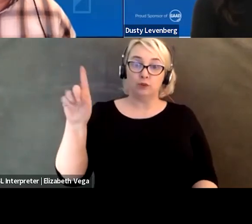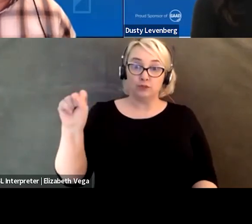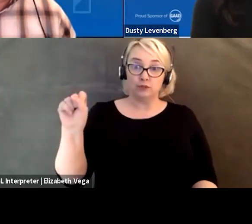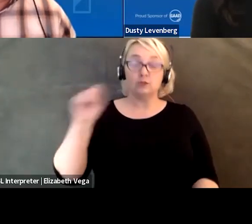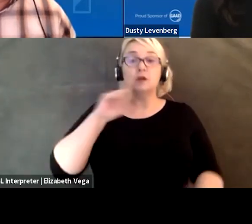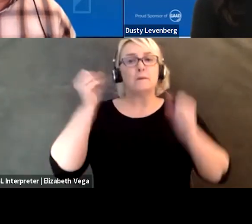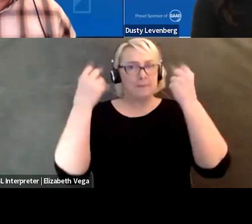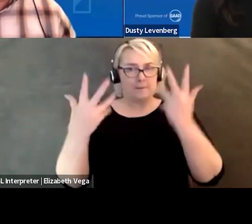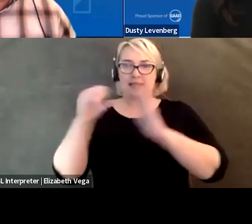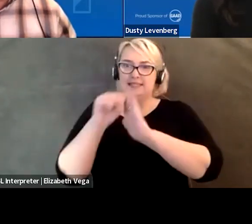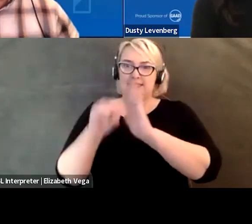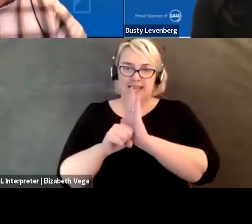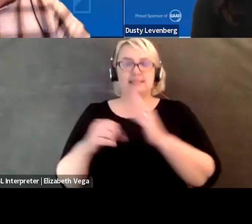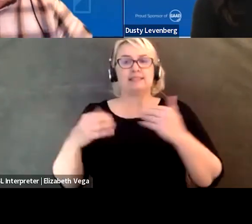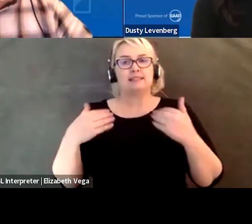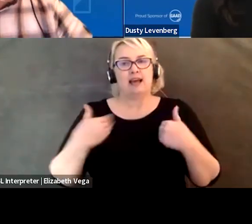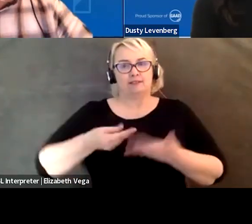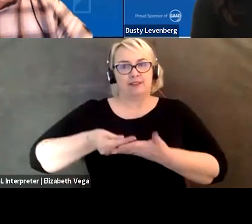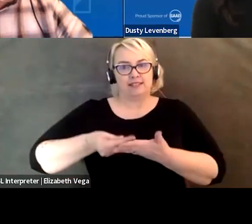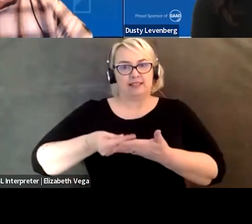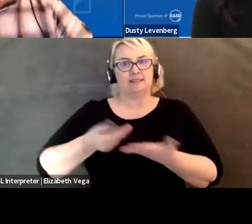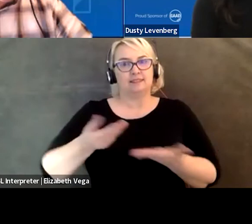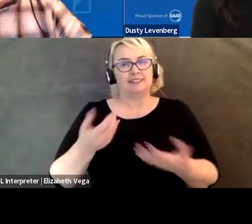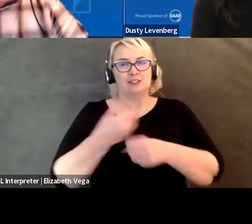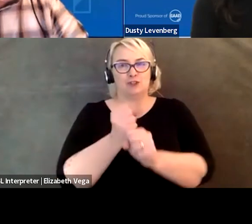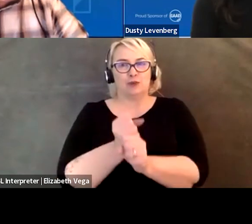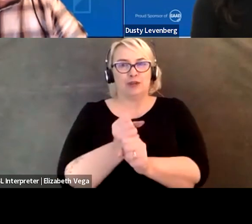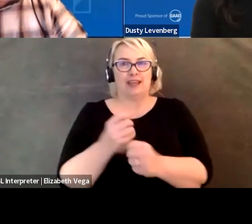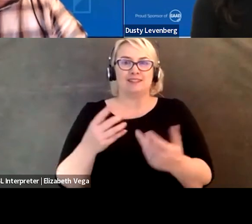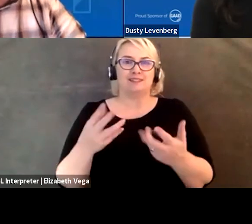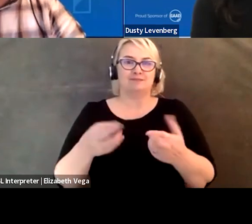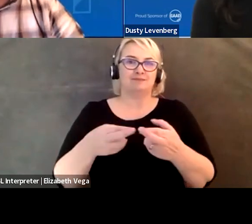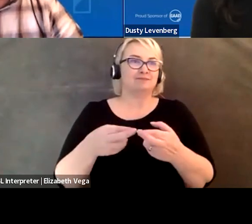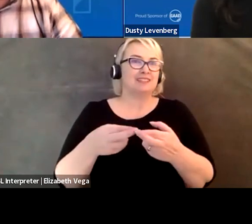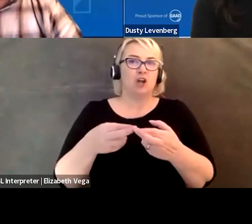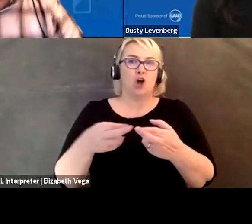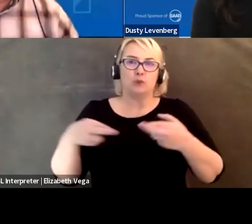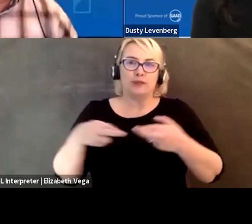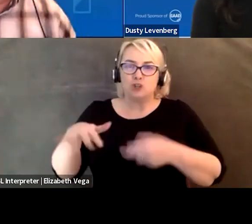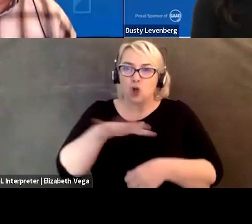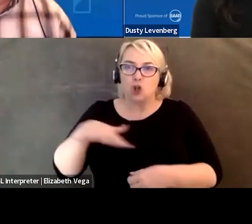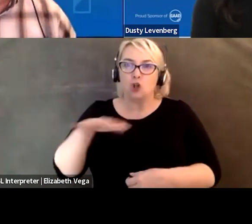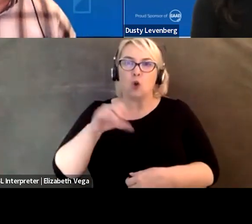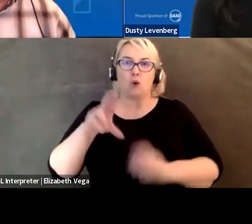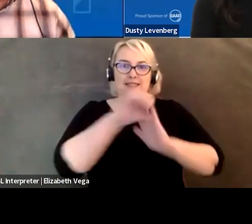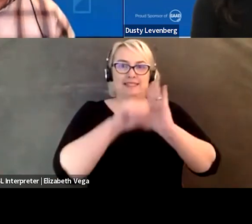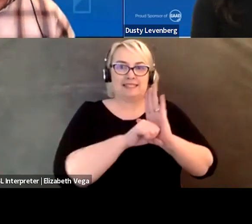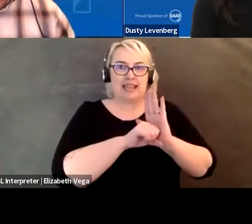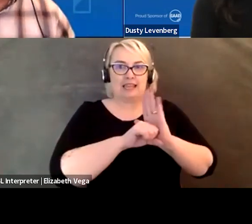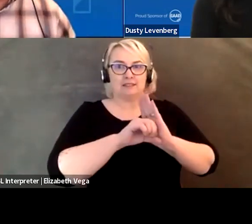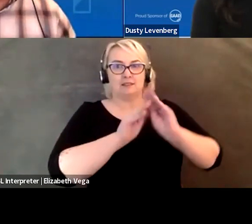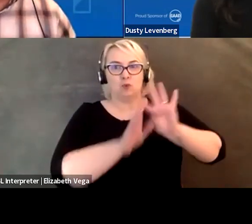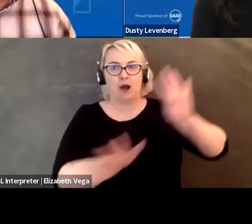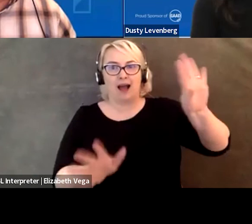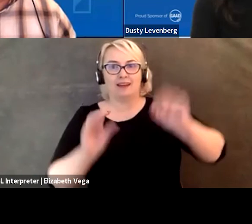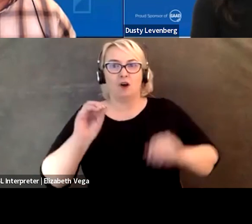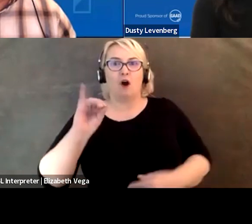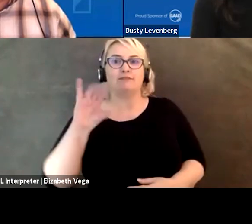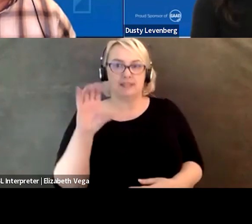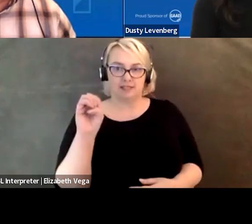have funding to create like a regional or a statewide office to help people learn